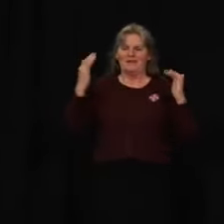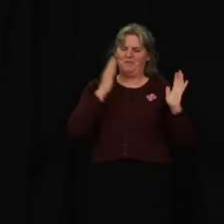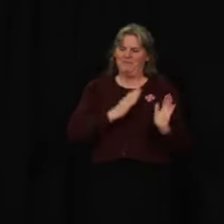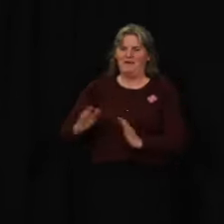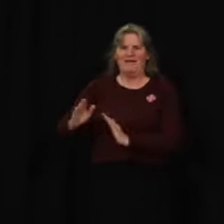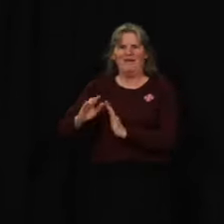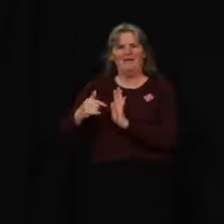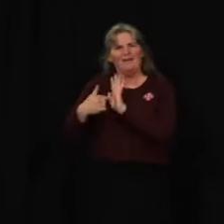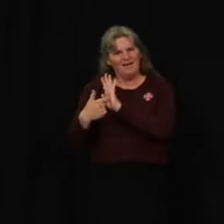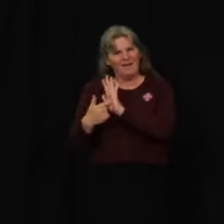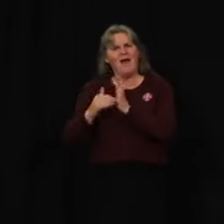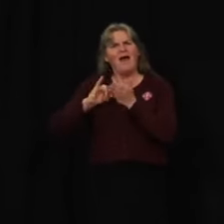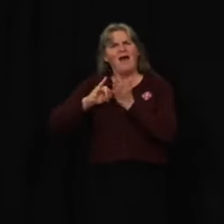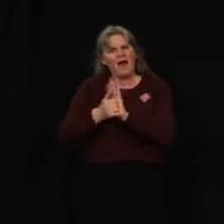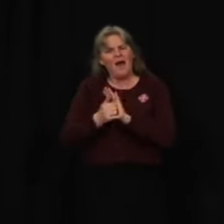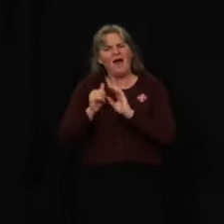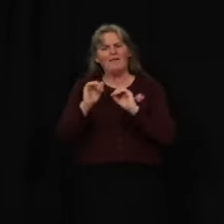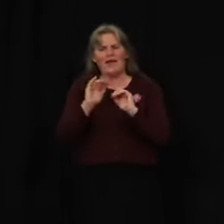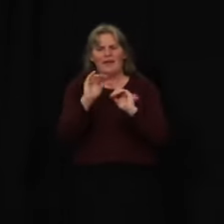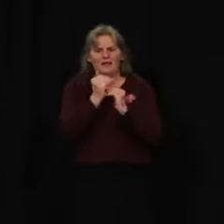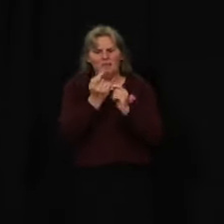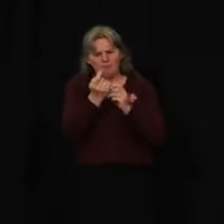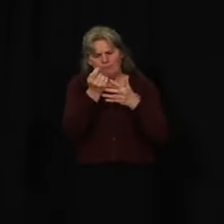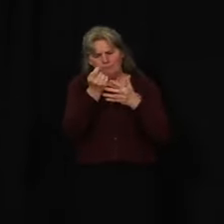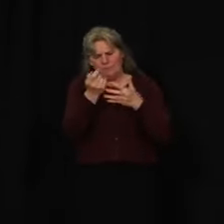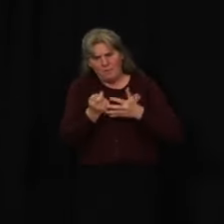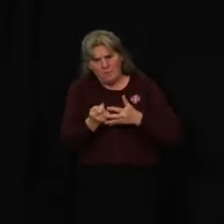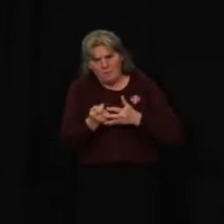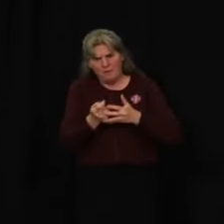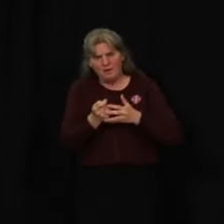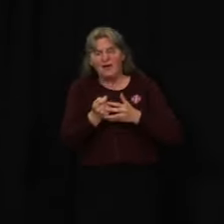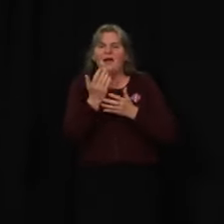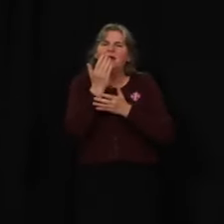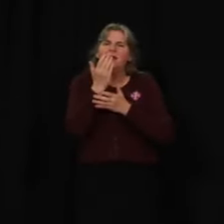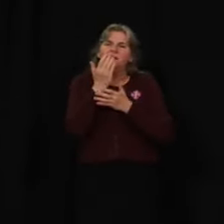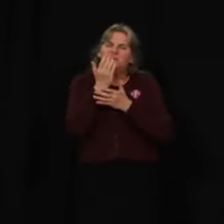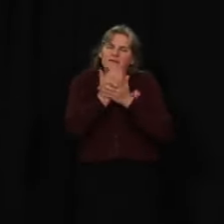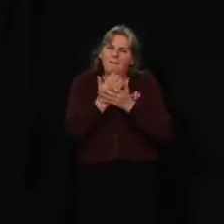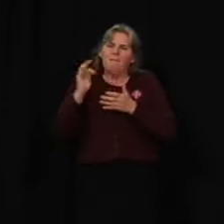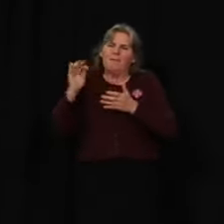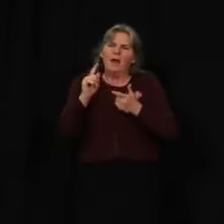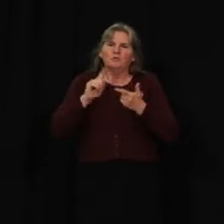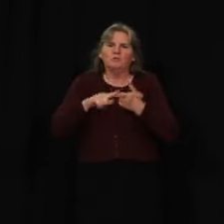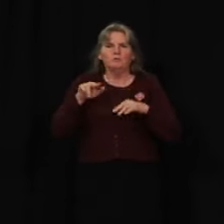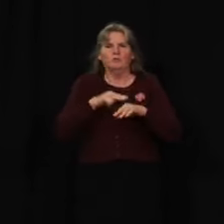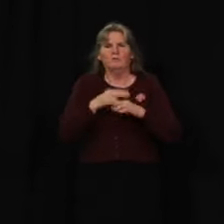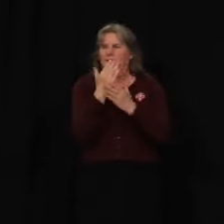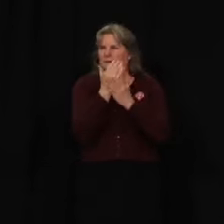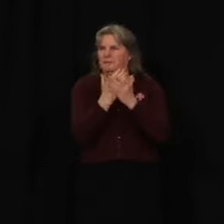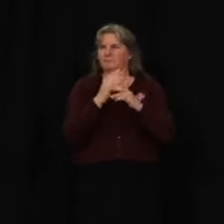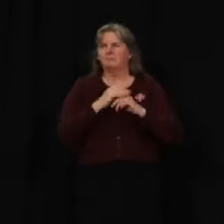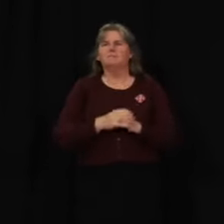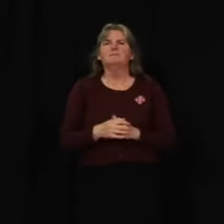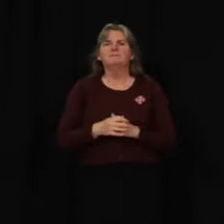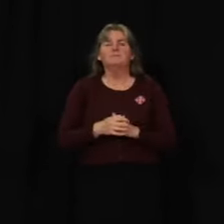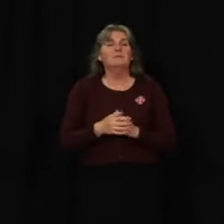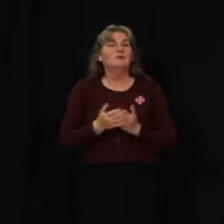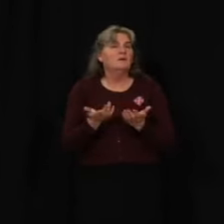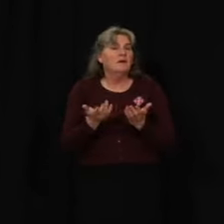to start lifting COVID-19 restrictions and return our lives to some normalcy. We are only able to do this